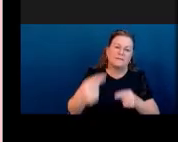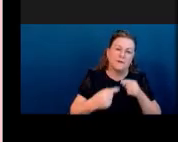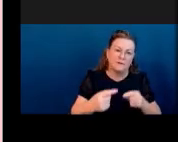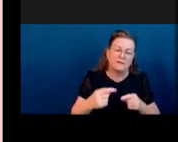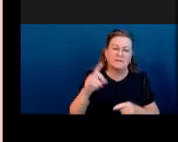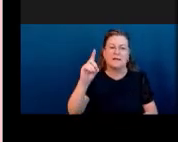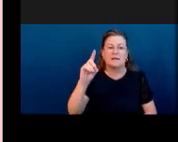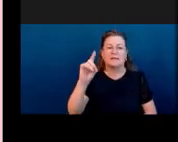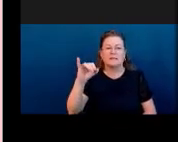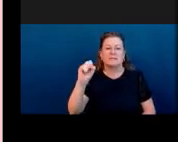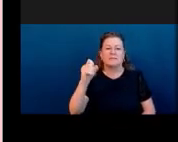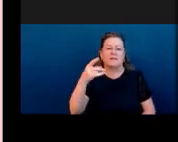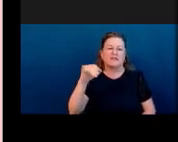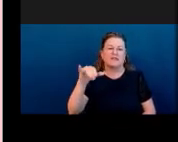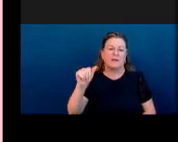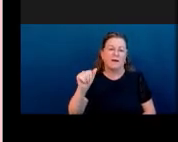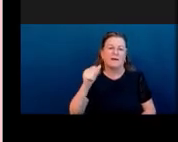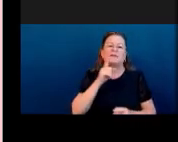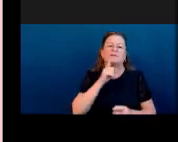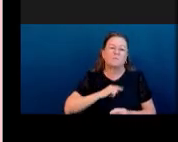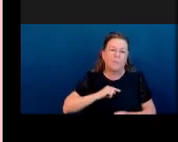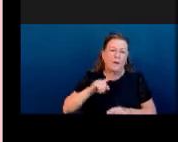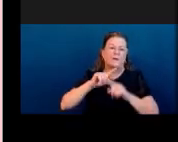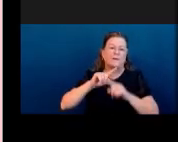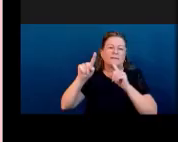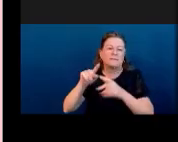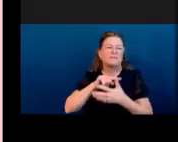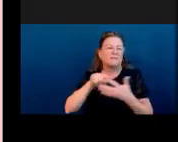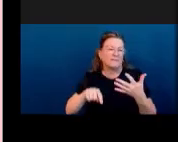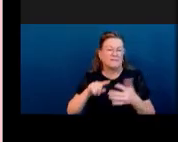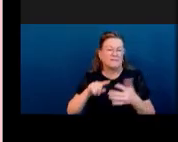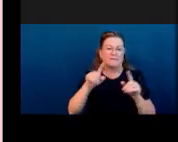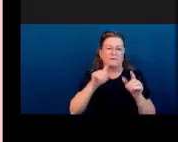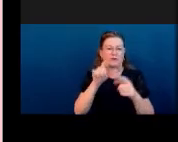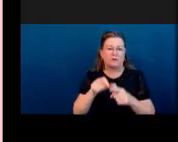apply for a lot of these kids. And so the diagnosis of PFD is